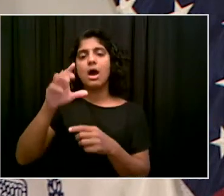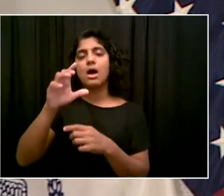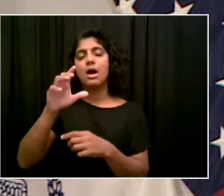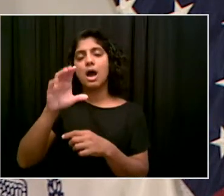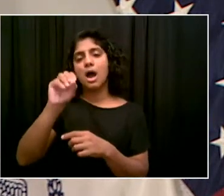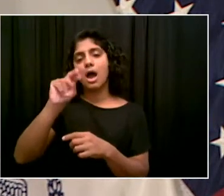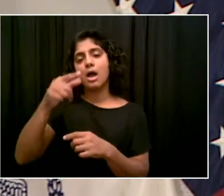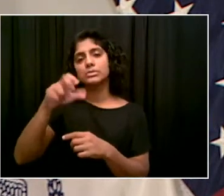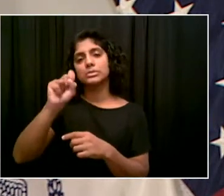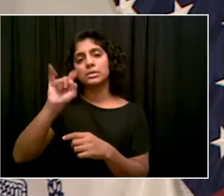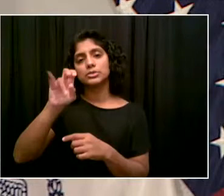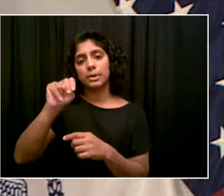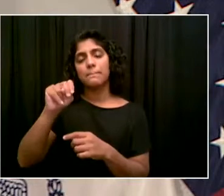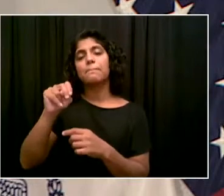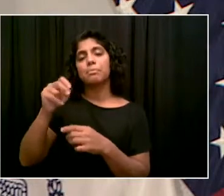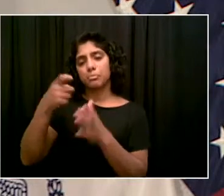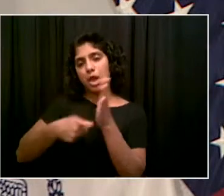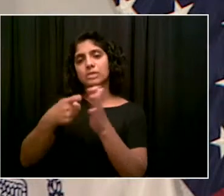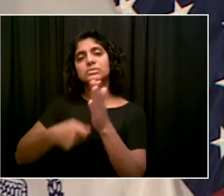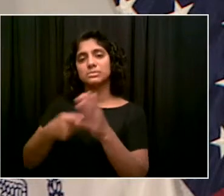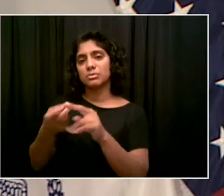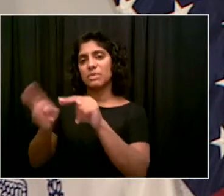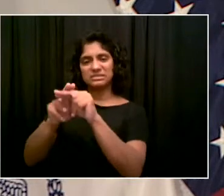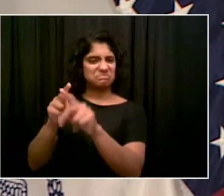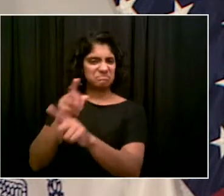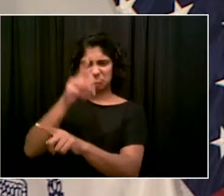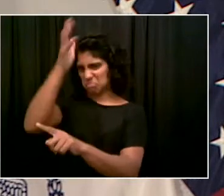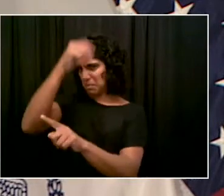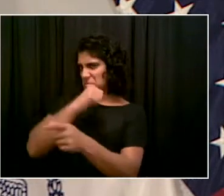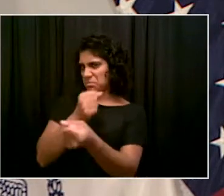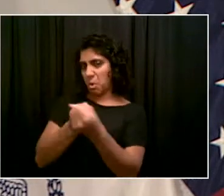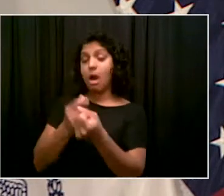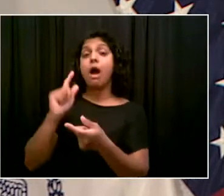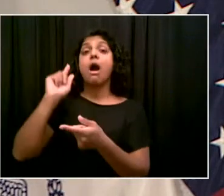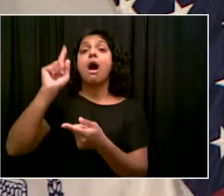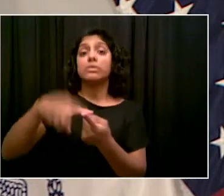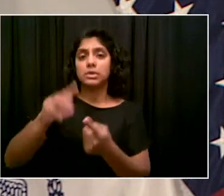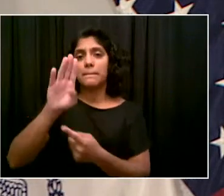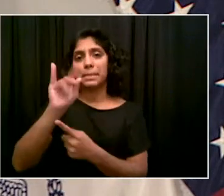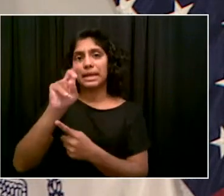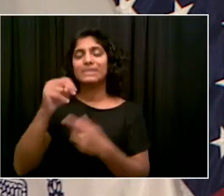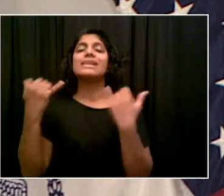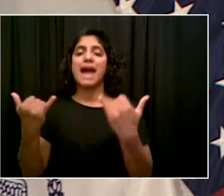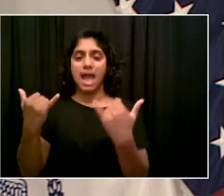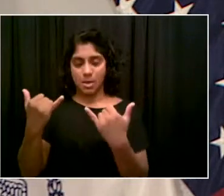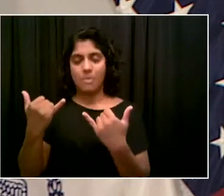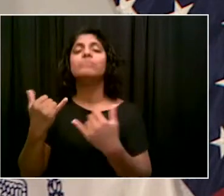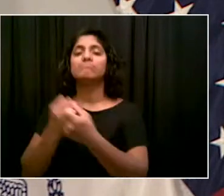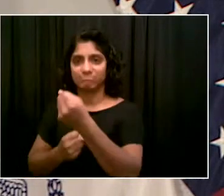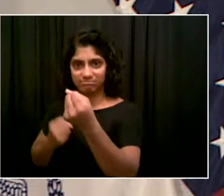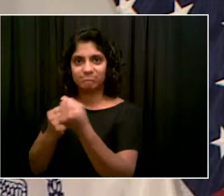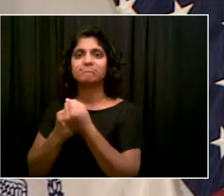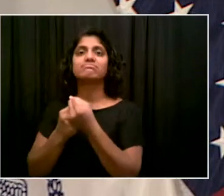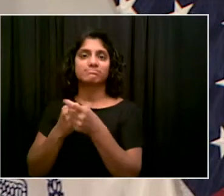WAS THE MAYOR, HE KNOWS HOW IMPORTANT IT IS AND TO GET PEOPLE TO MOVE AROUND. HE STREAMLINED THE PROCESS FOR